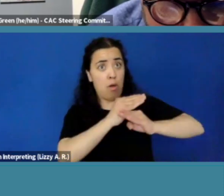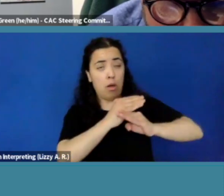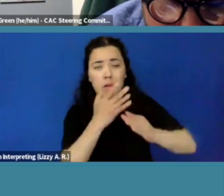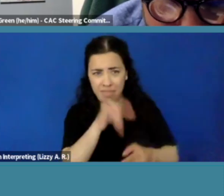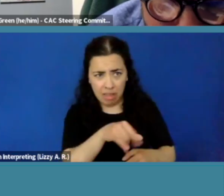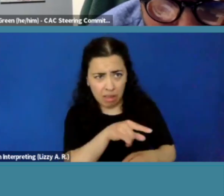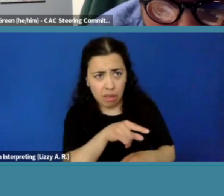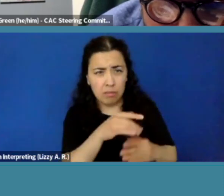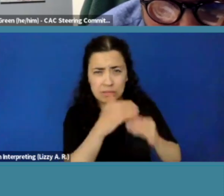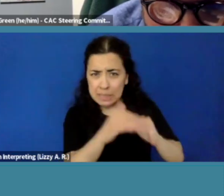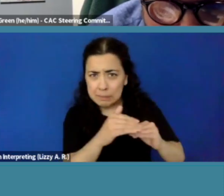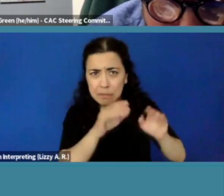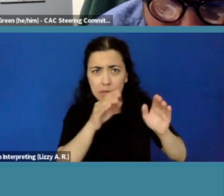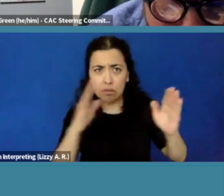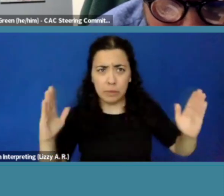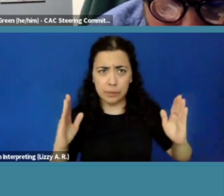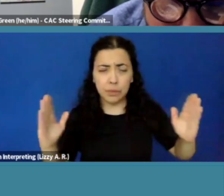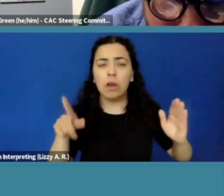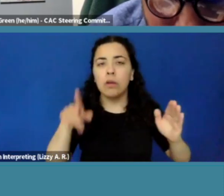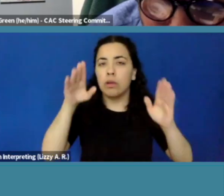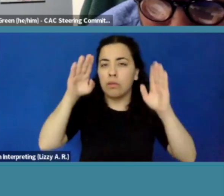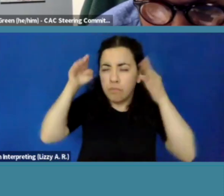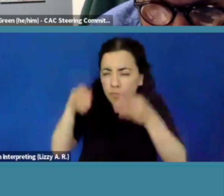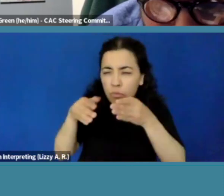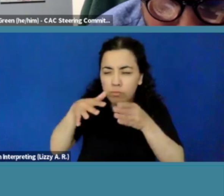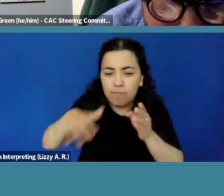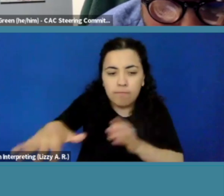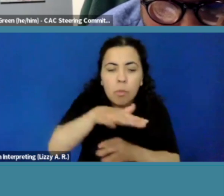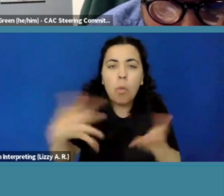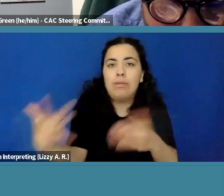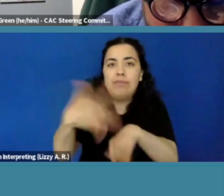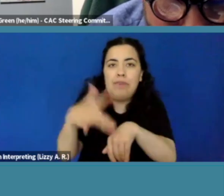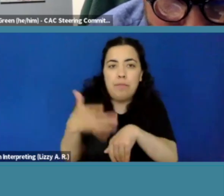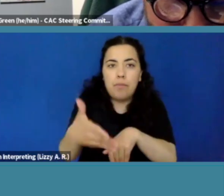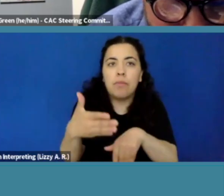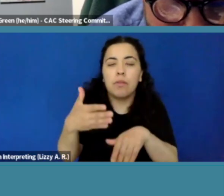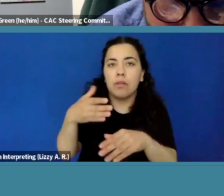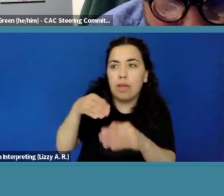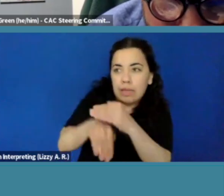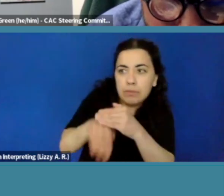Think about concentrating things in areas that are then accessible to a wheelchair.